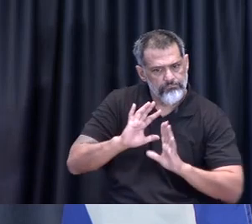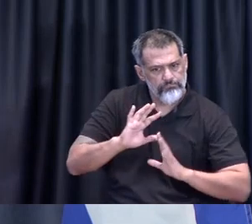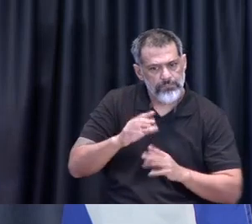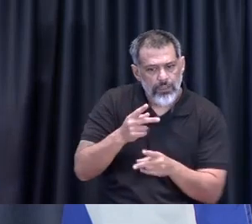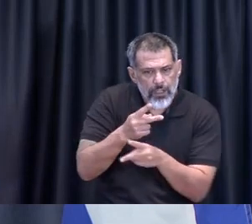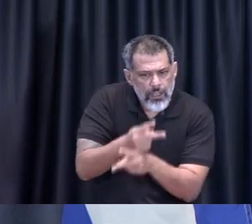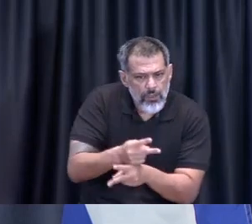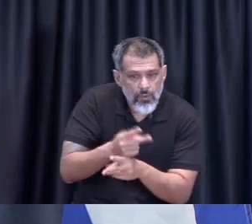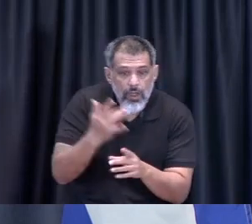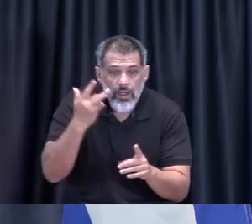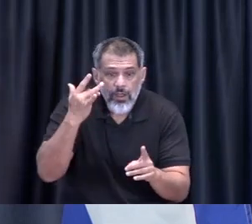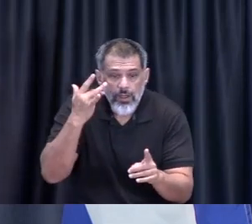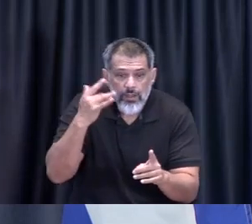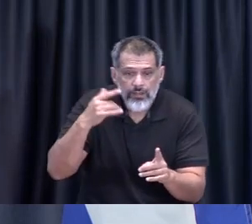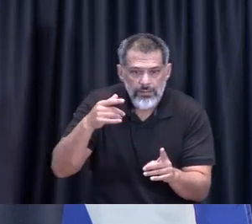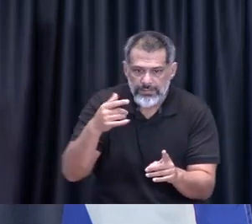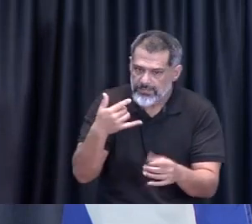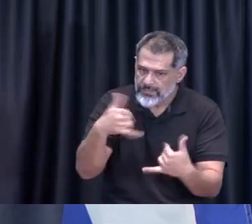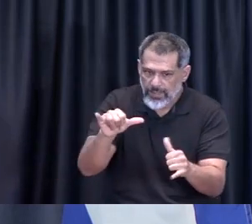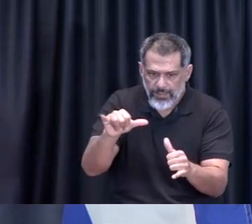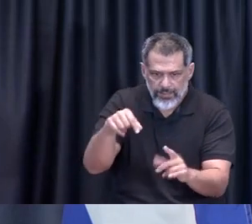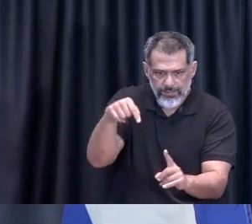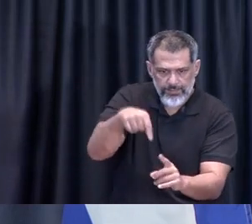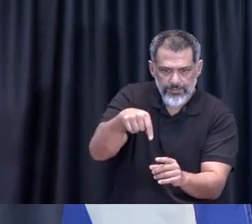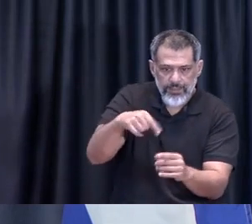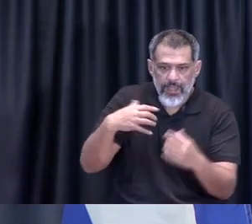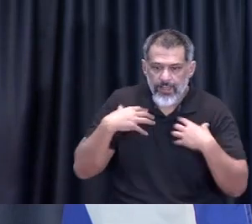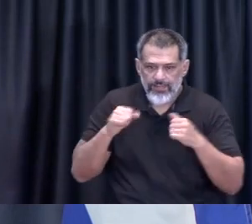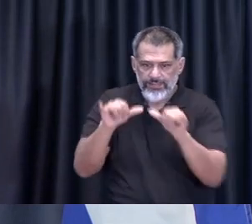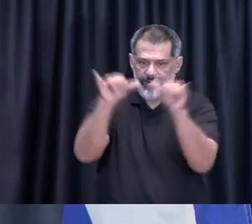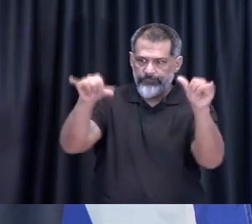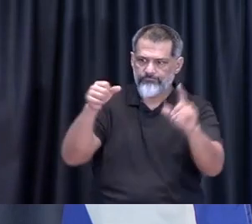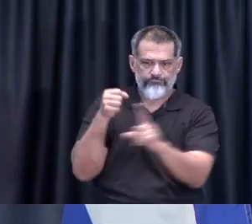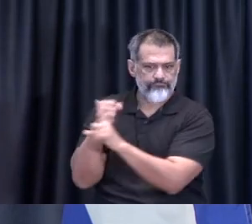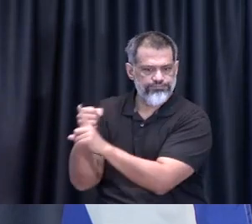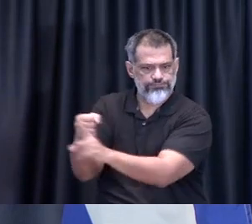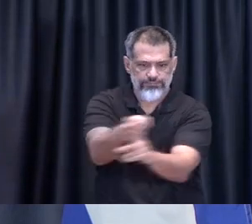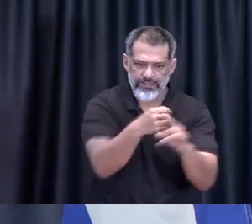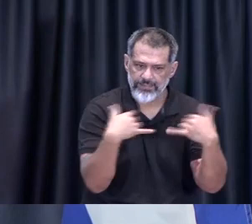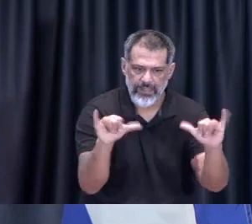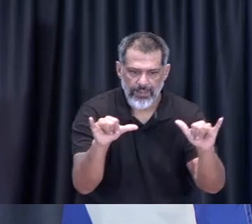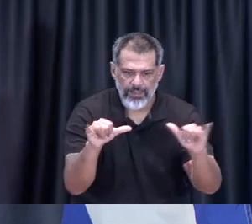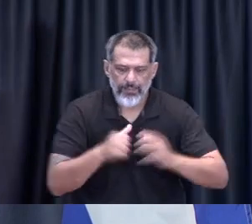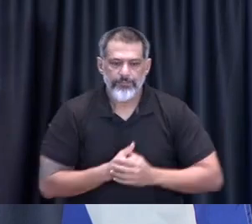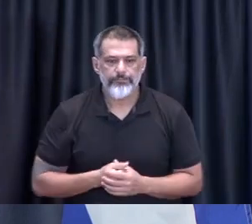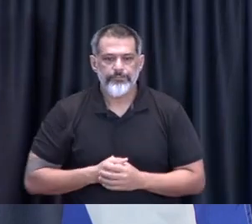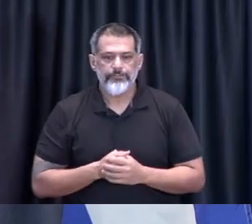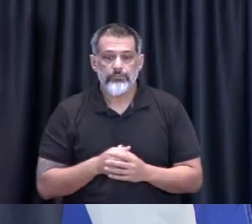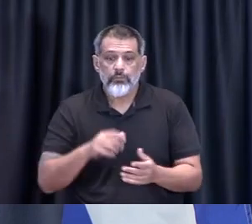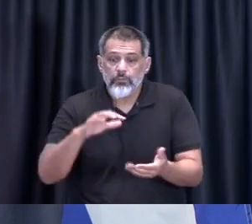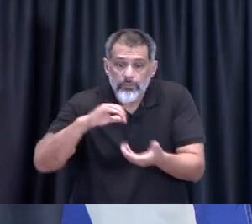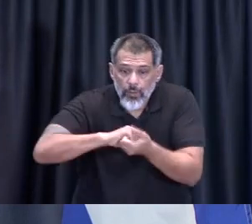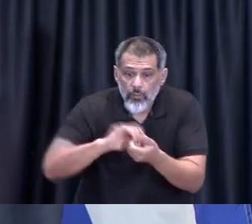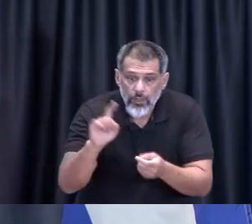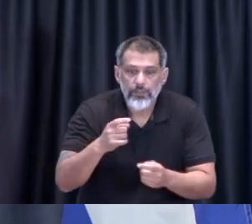seeing some impact on our health care system. One only needs to talk to our partners, particularly in acute care,